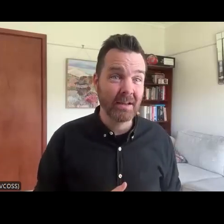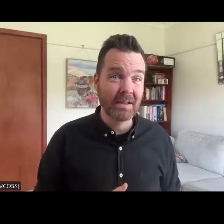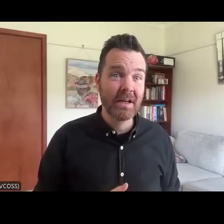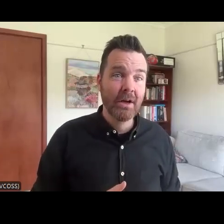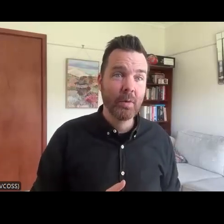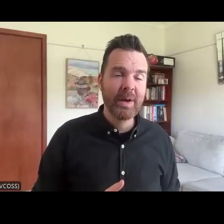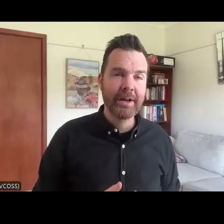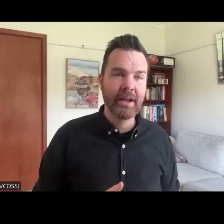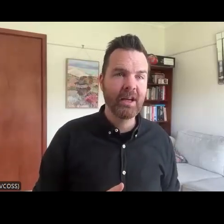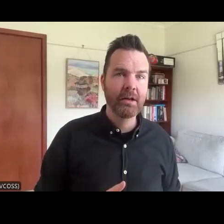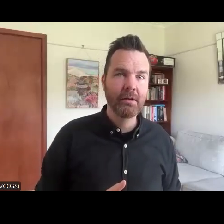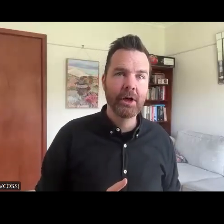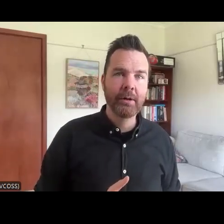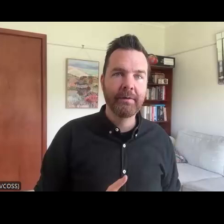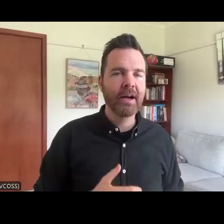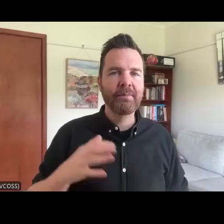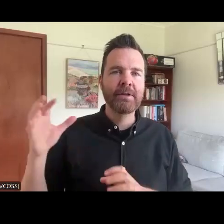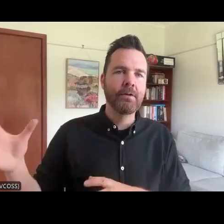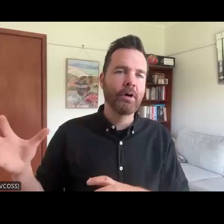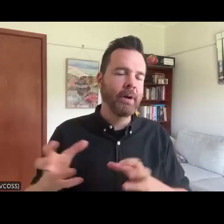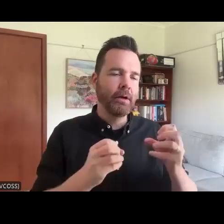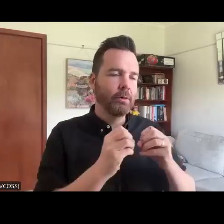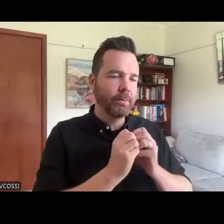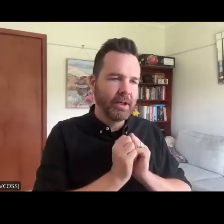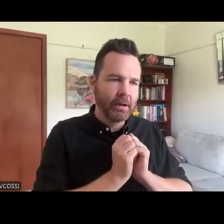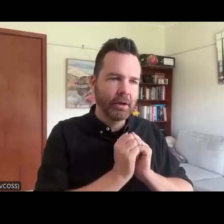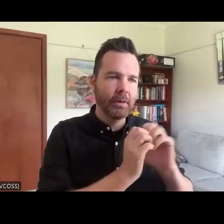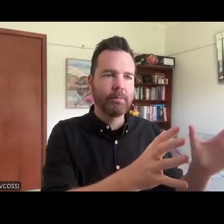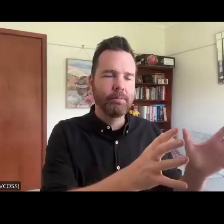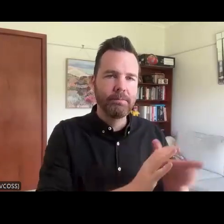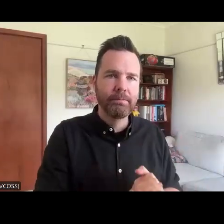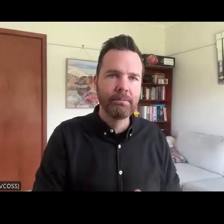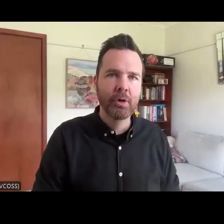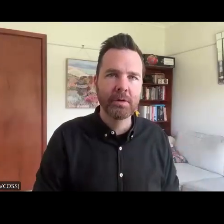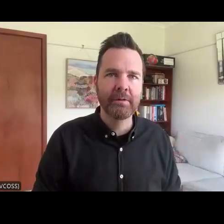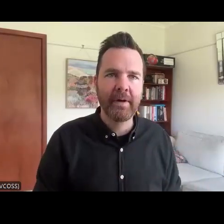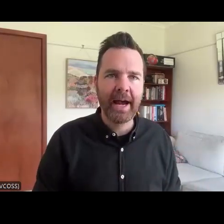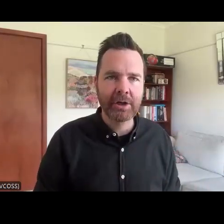is. We might think, you know, if the government's not committing to a particular course of action